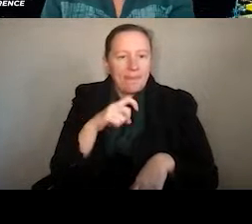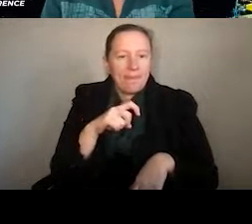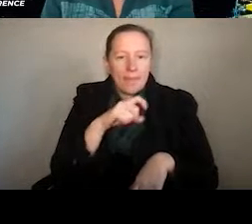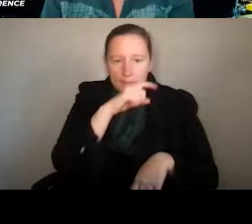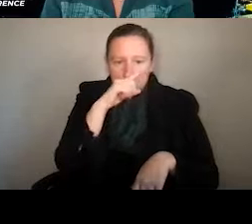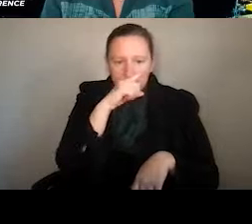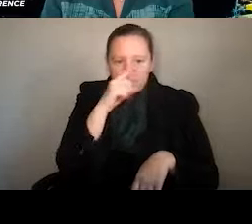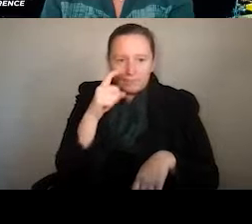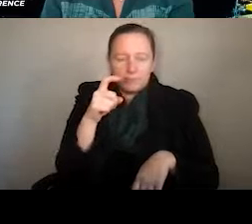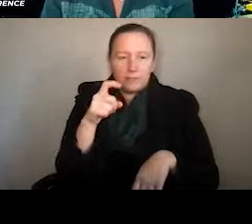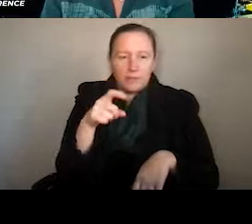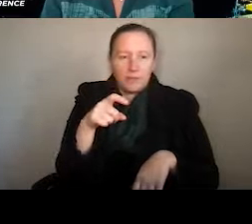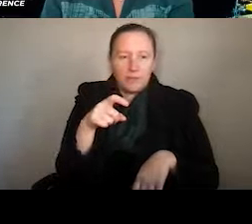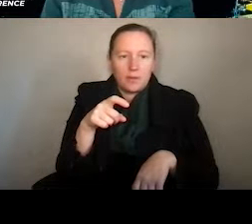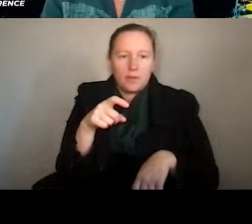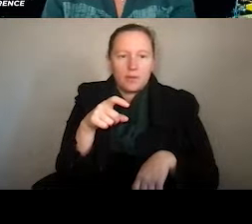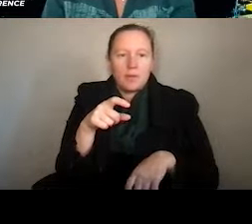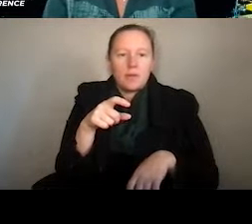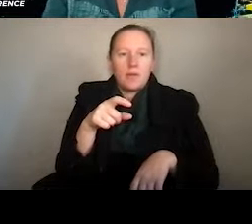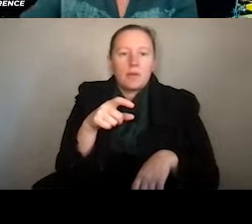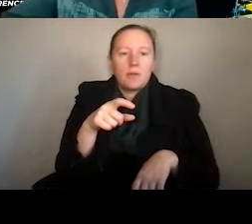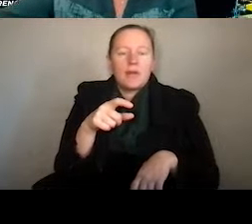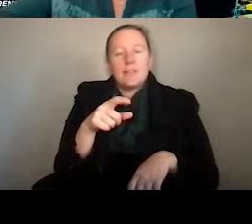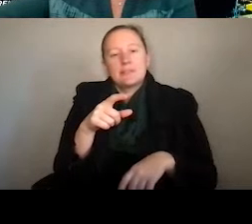research grants for faculty, and capacity building.